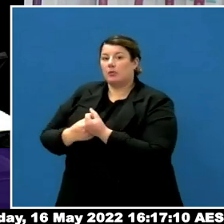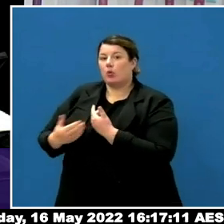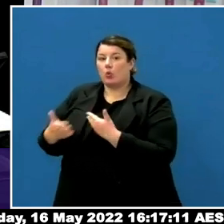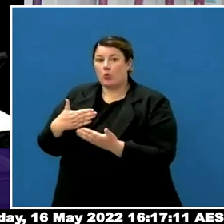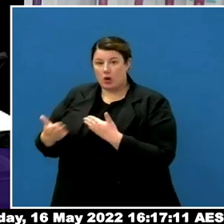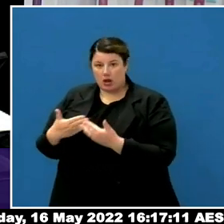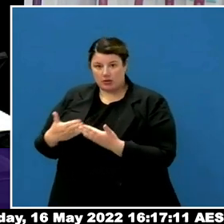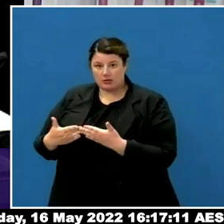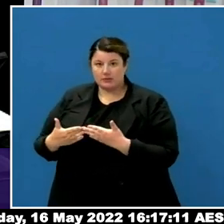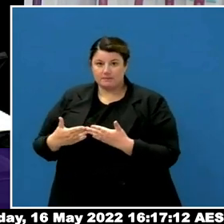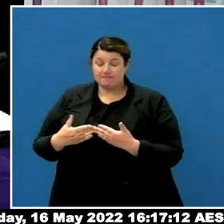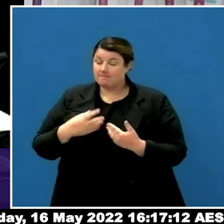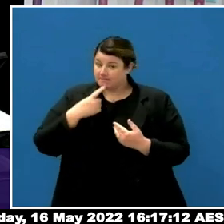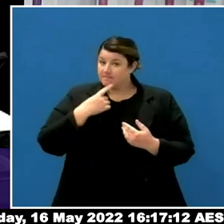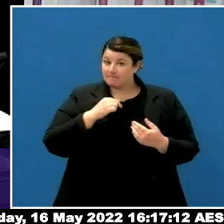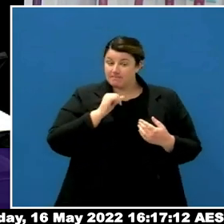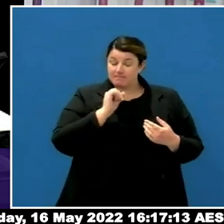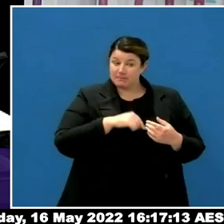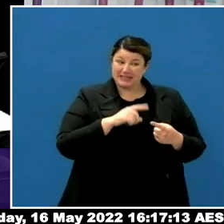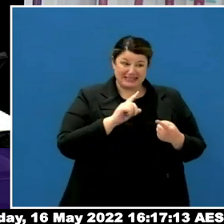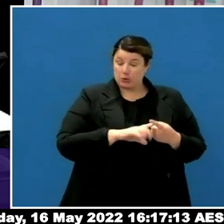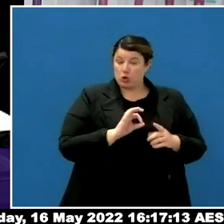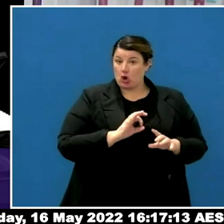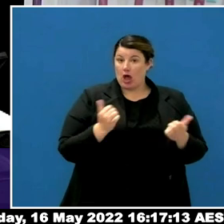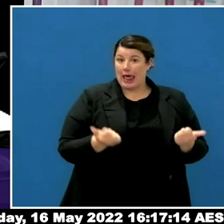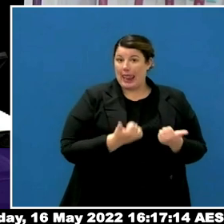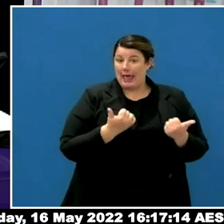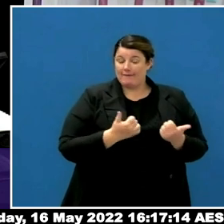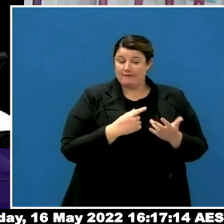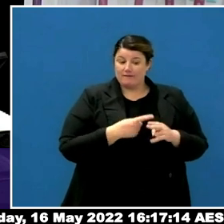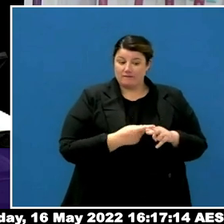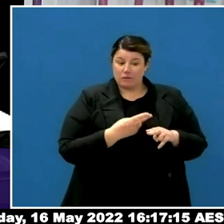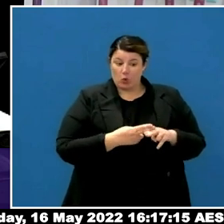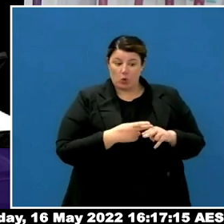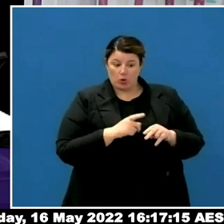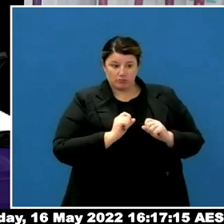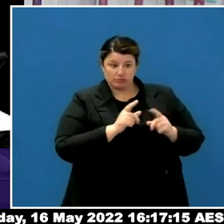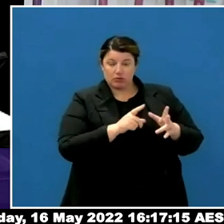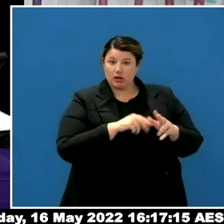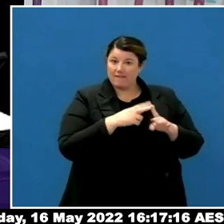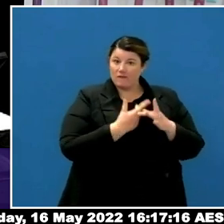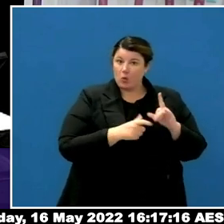months. So that was another reason why we made the decision to find our own Support